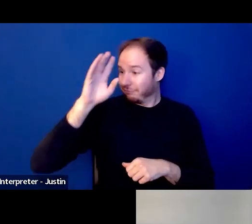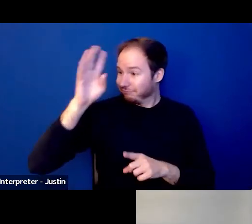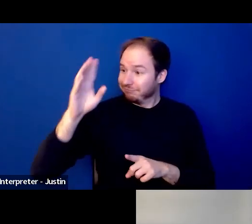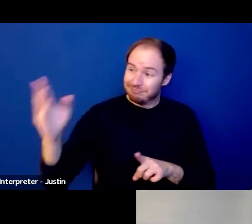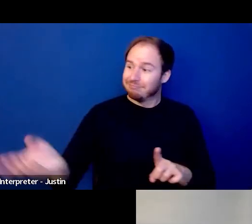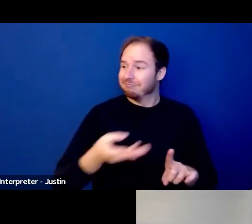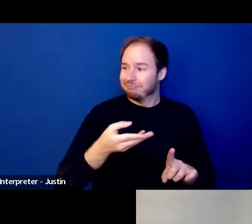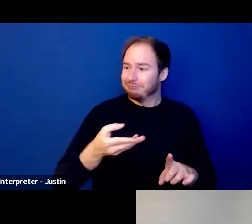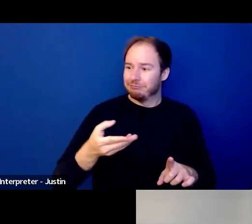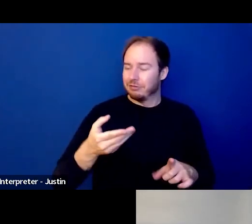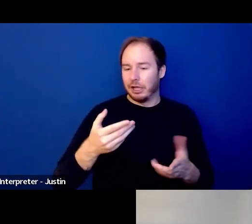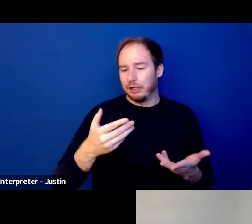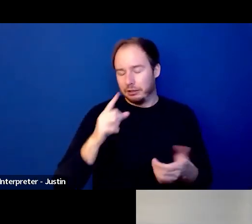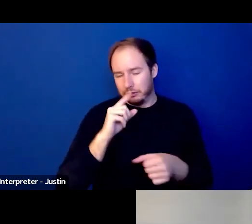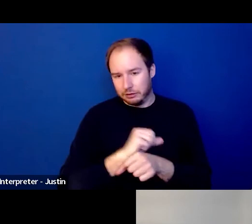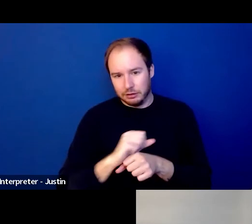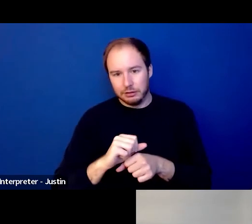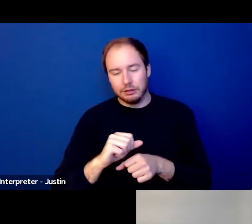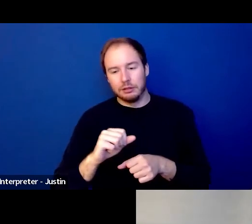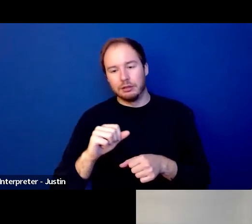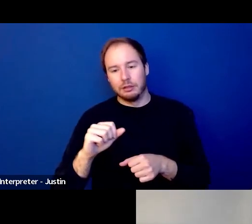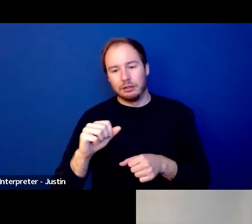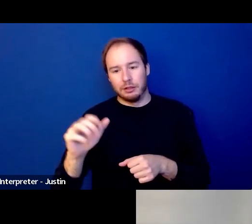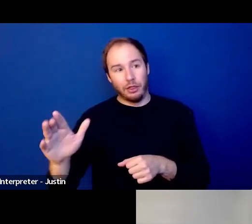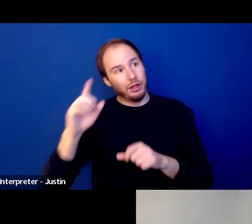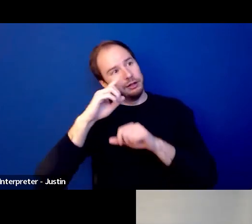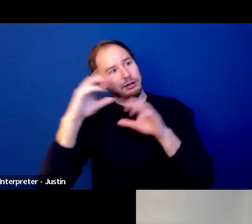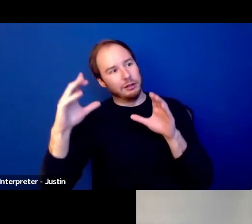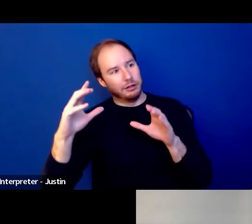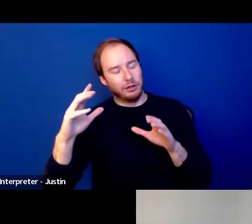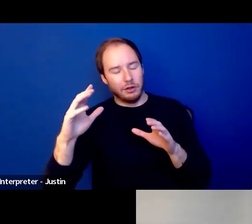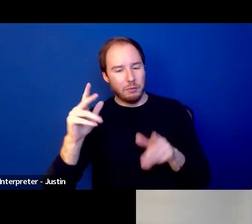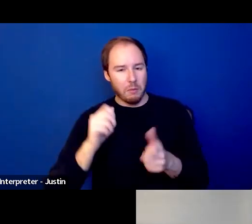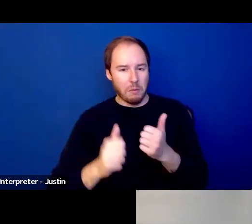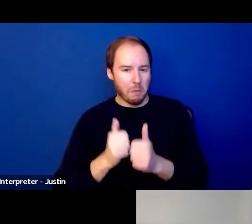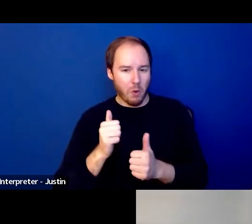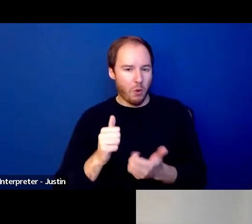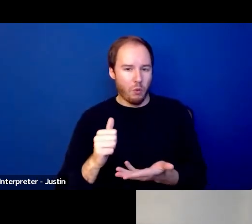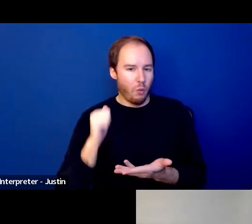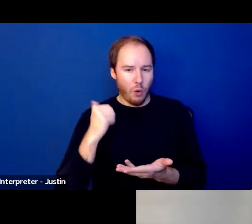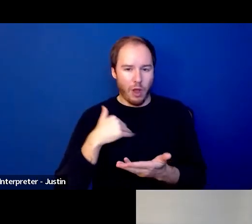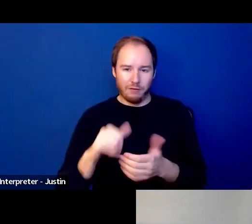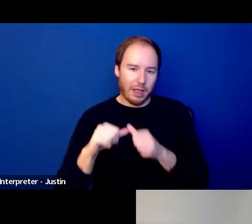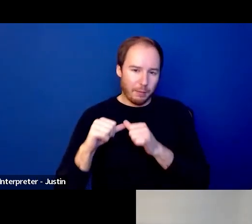you might get this resource when in fact just like this person said, most people aren't gonna get that permanent supportive housing resource,